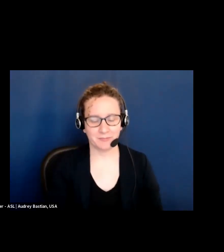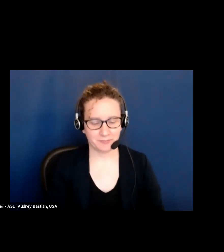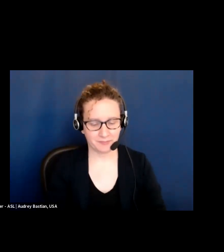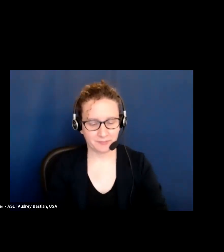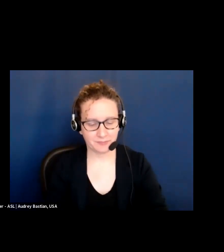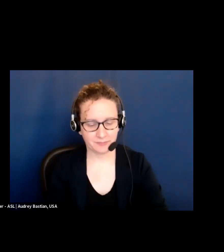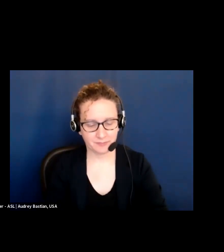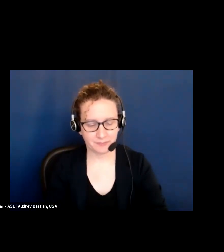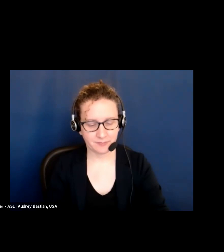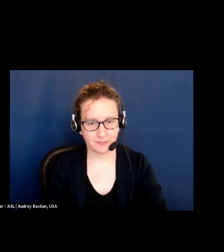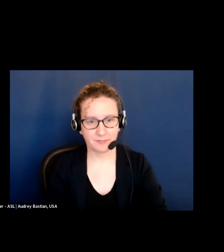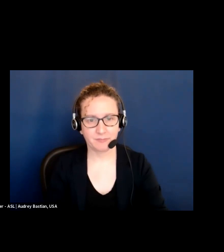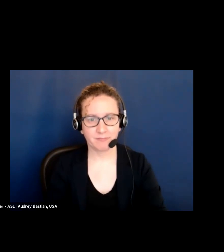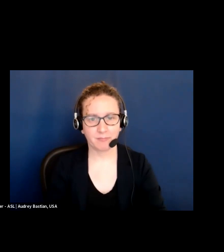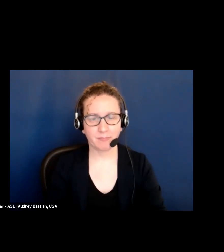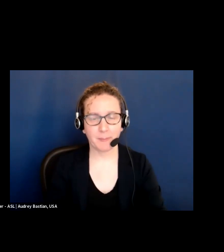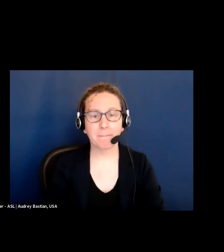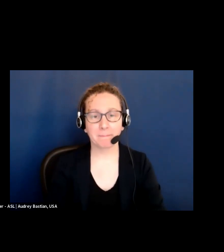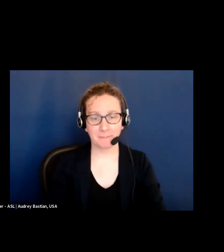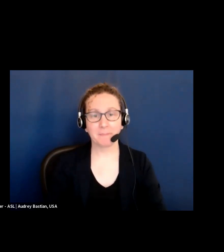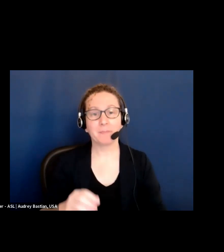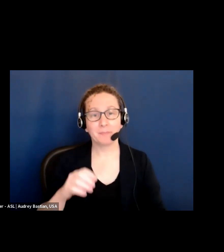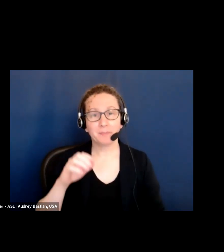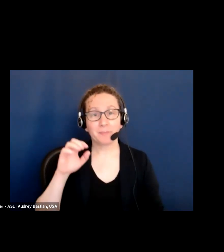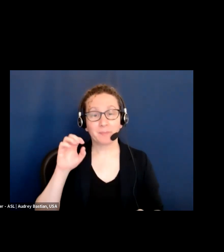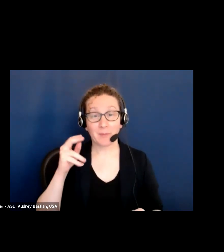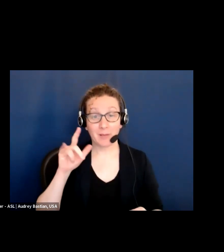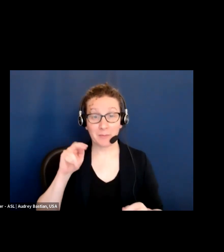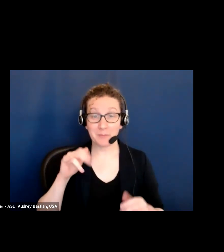Great. I'm going to be sharing my screen.